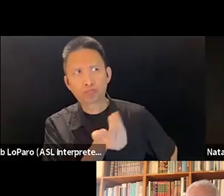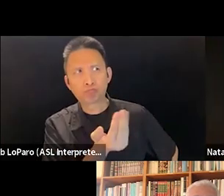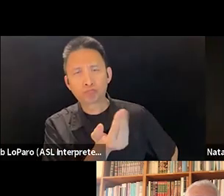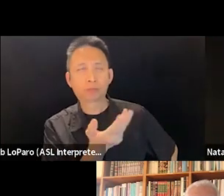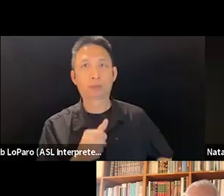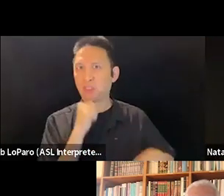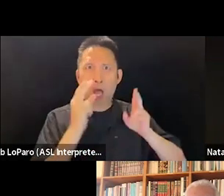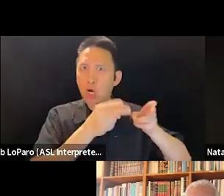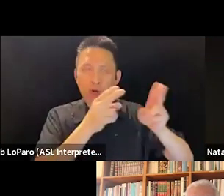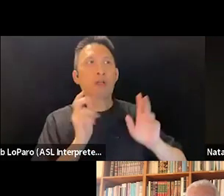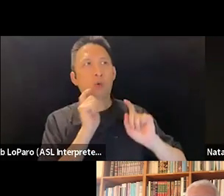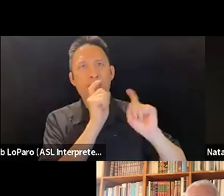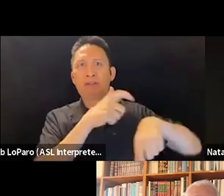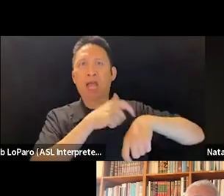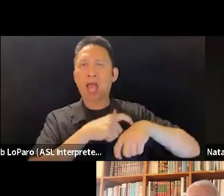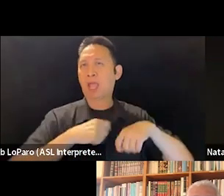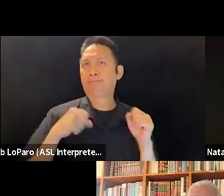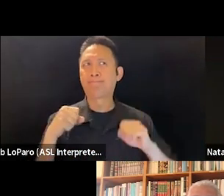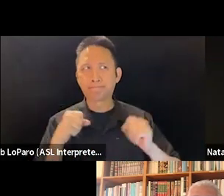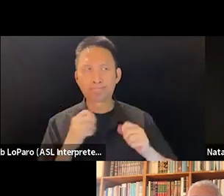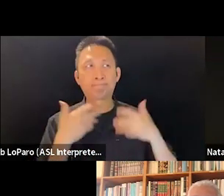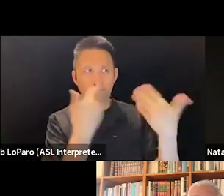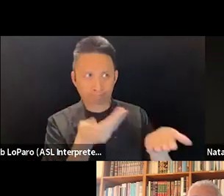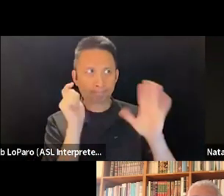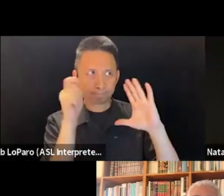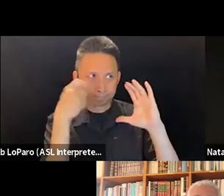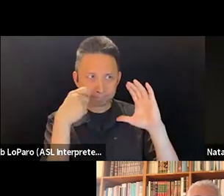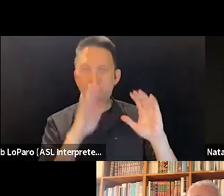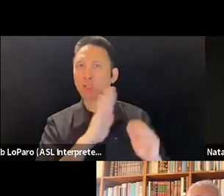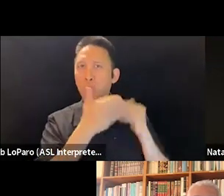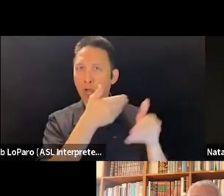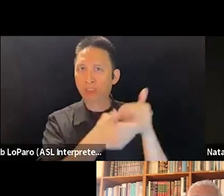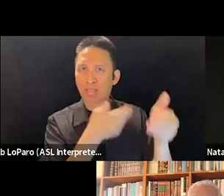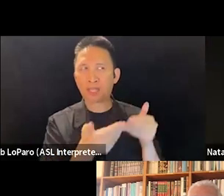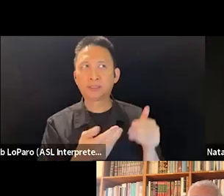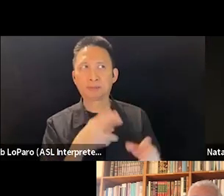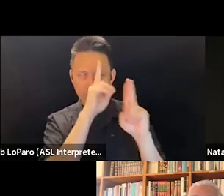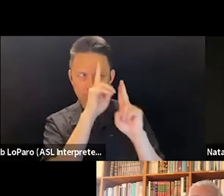We give a lots of space to the filmmakers and the producers to deliver their project